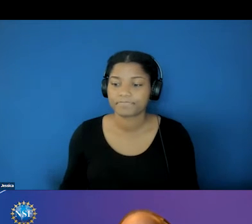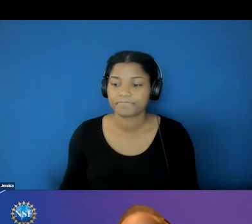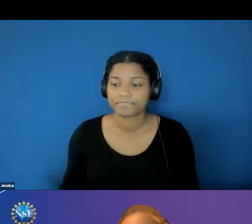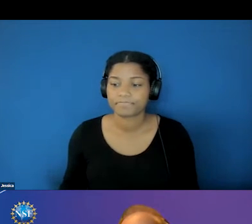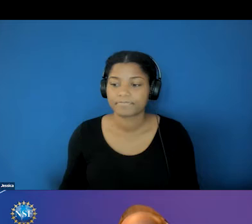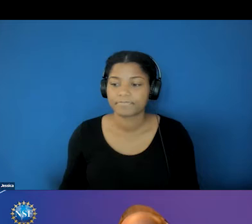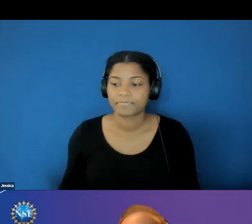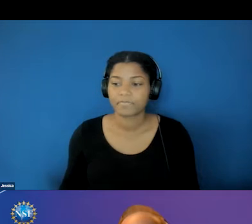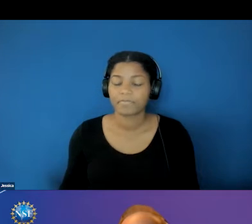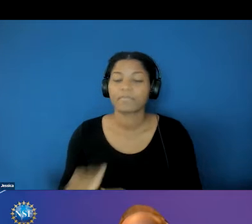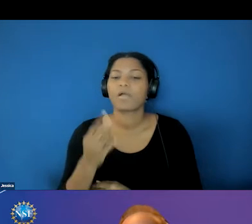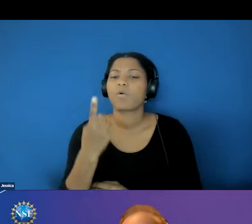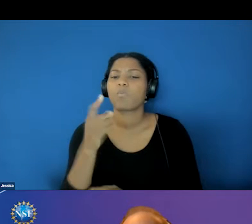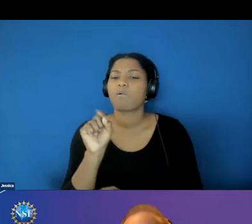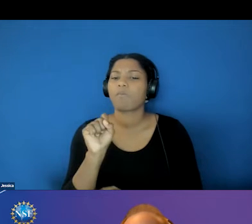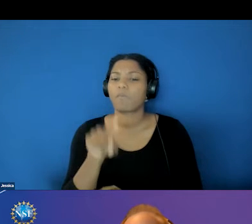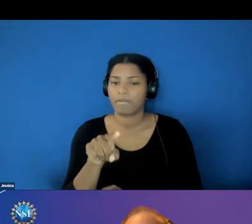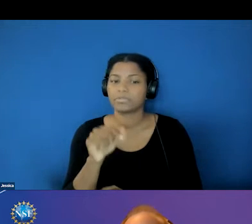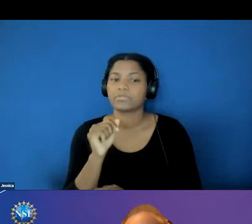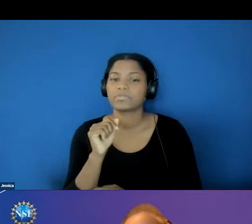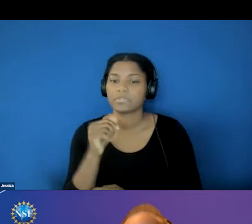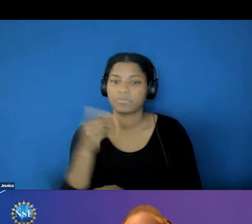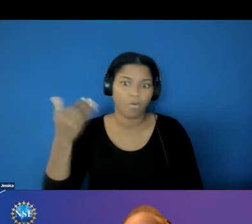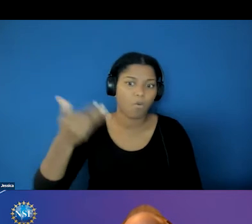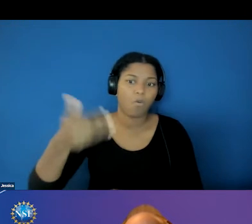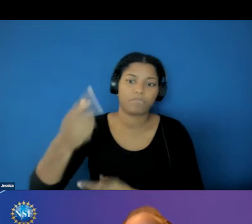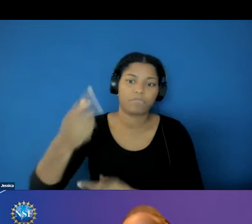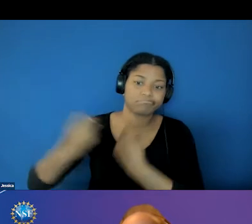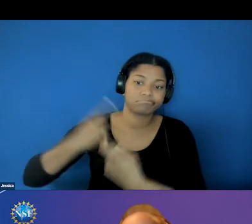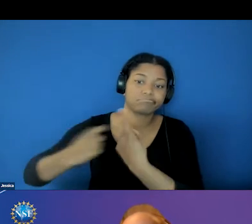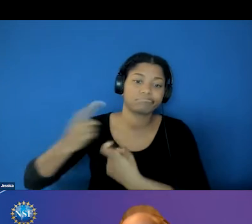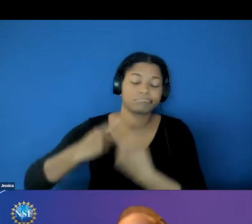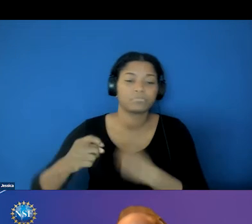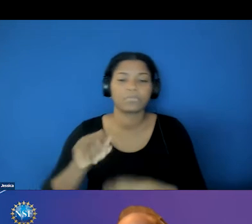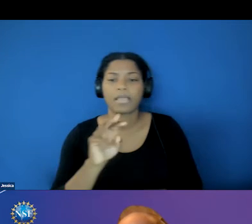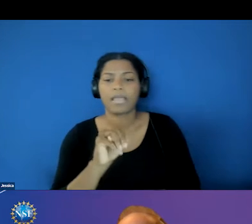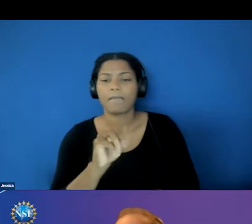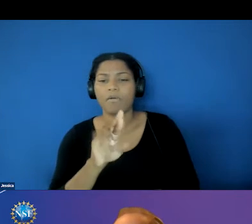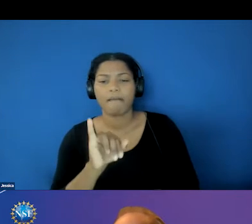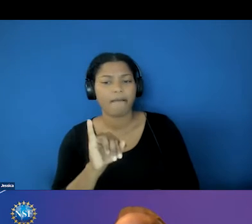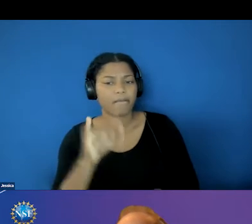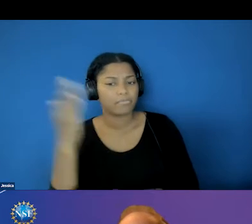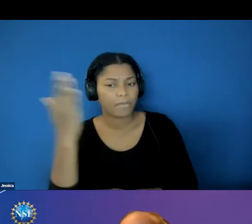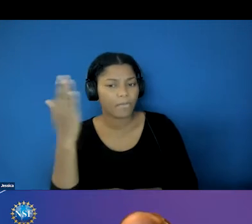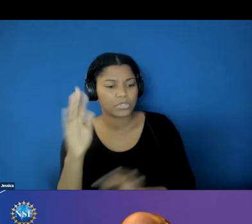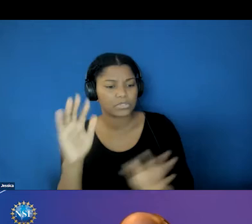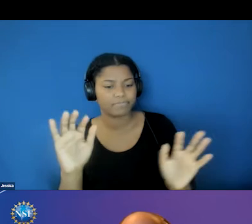So, one of the questions that I often get is what makes an MRI proposal competitive?